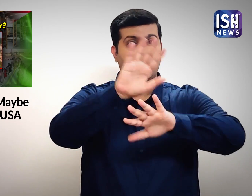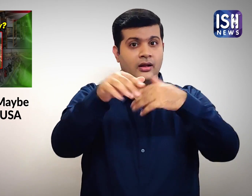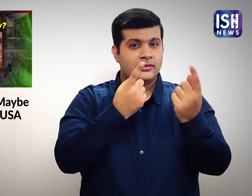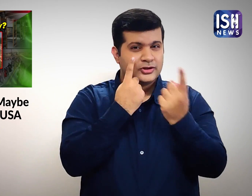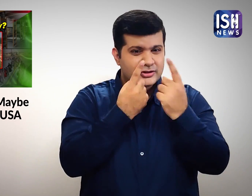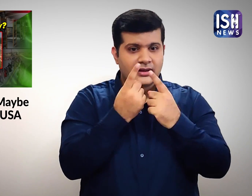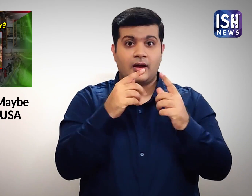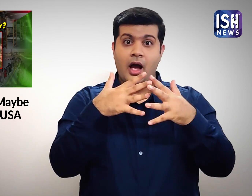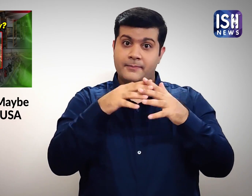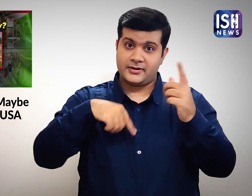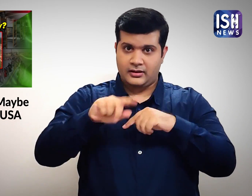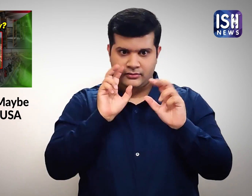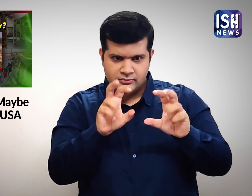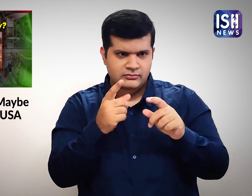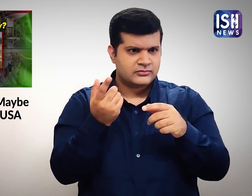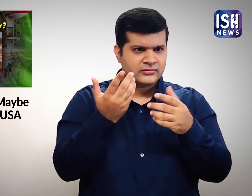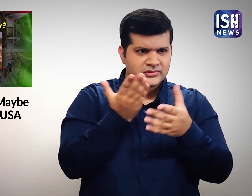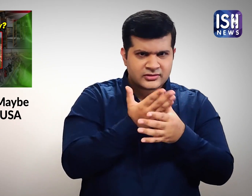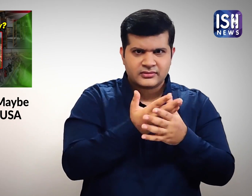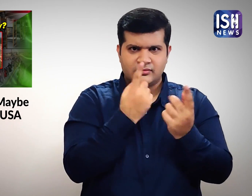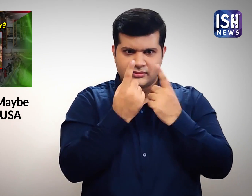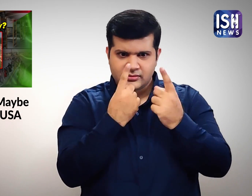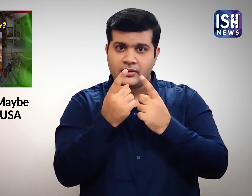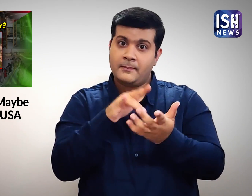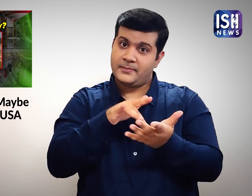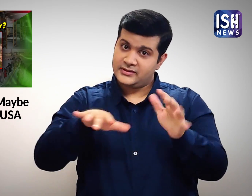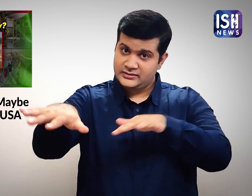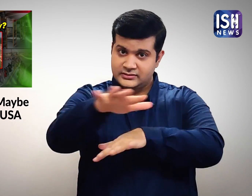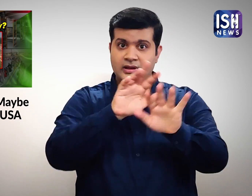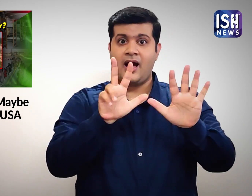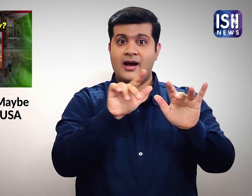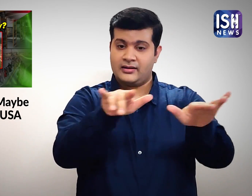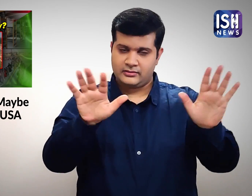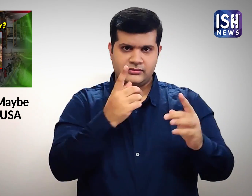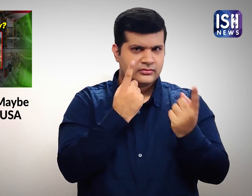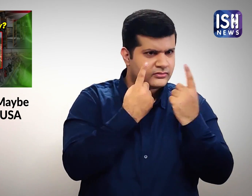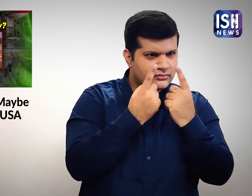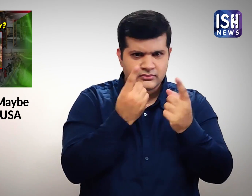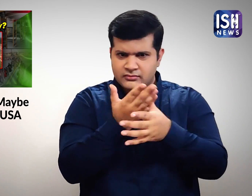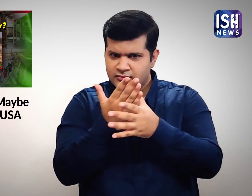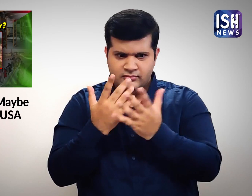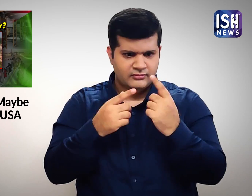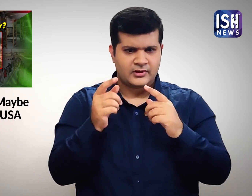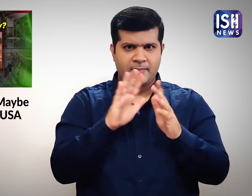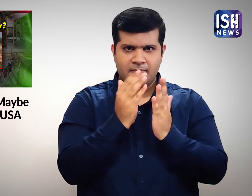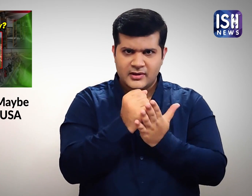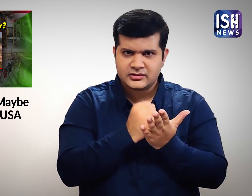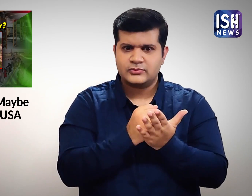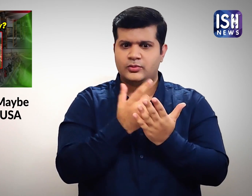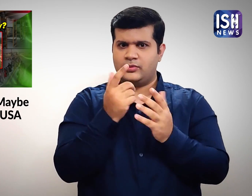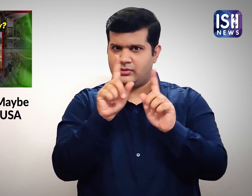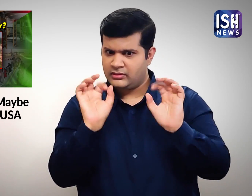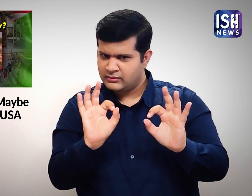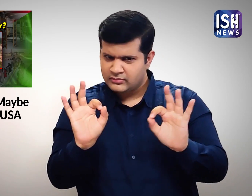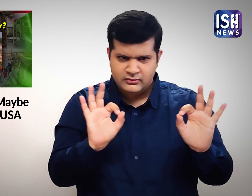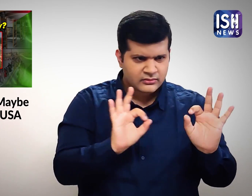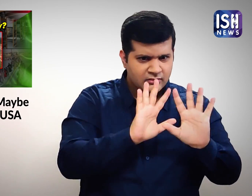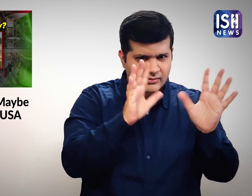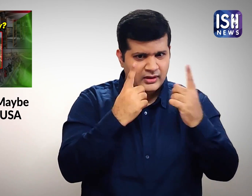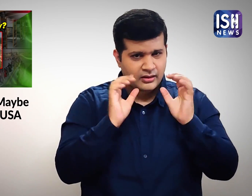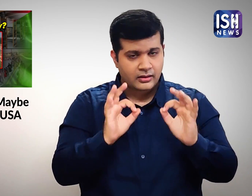American officials in these places will conduct security vetting and screening of the refugees.